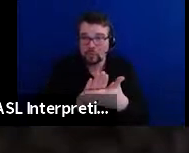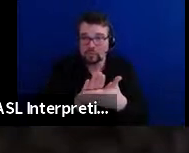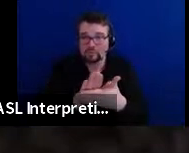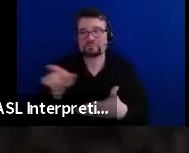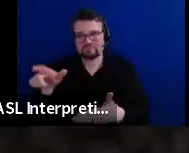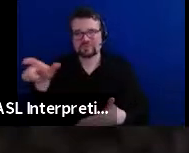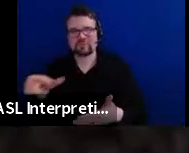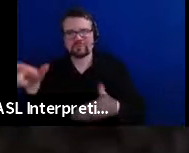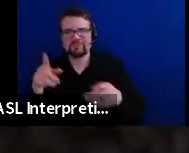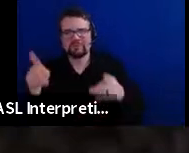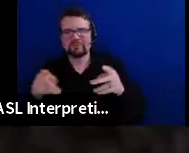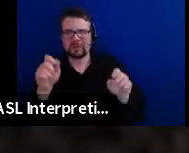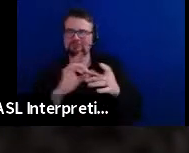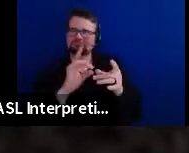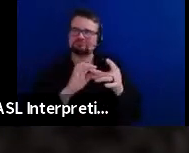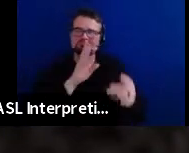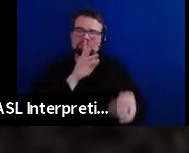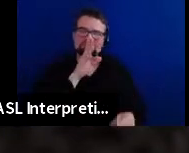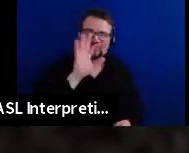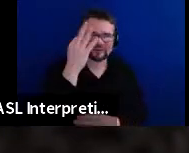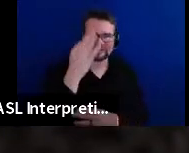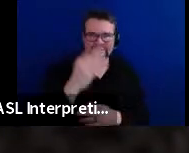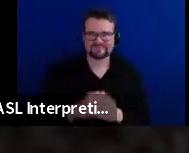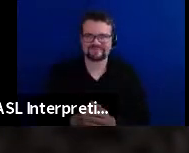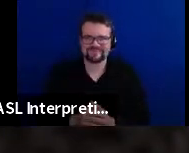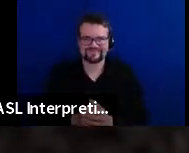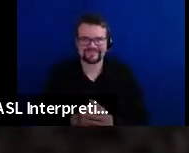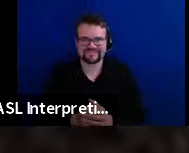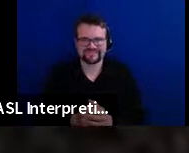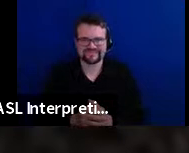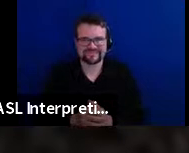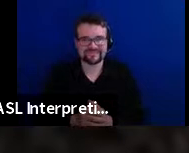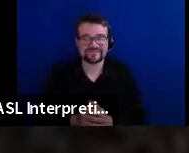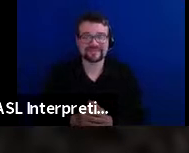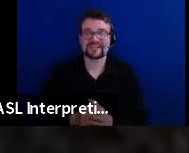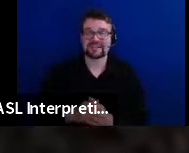IN THE LAST 24 YEARS SINCE I HAVE BEEN IN A WHEELCHAIR, I